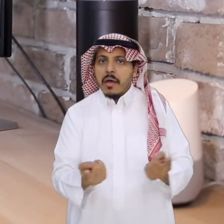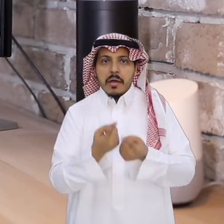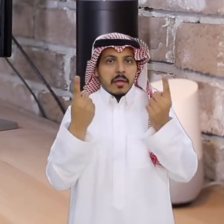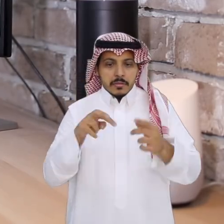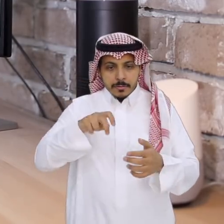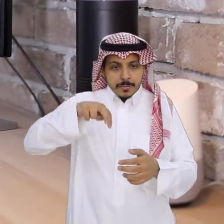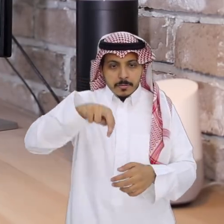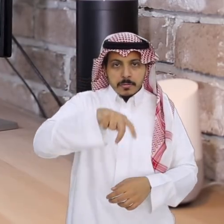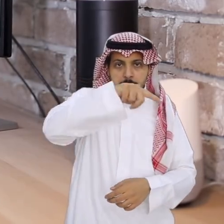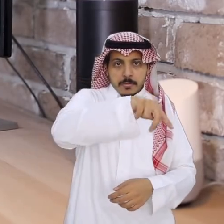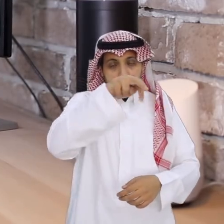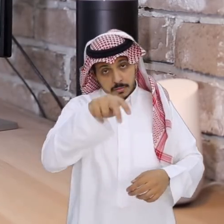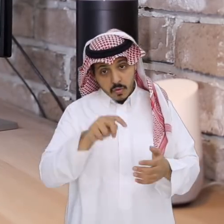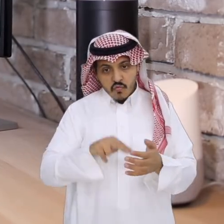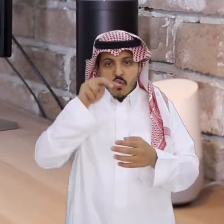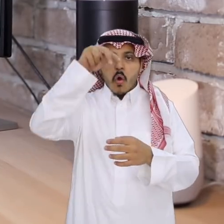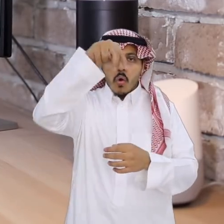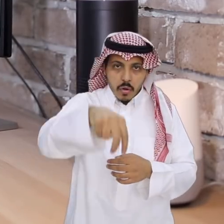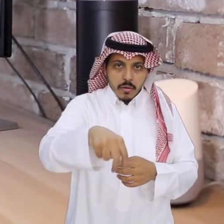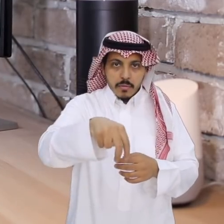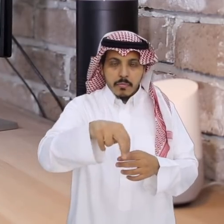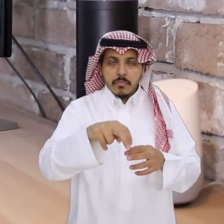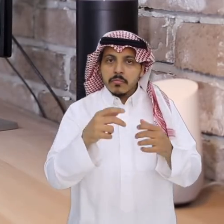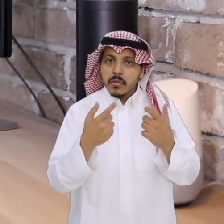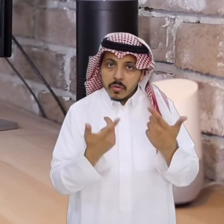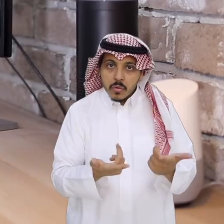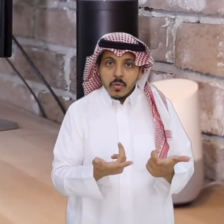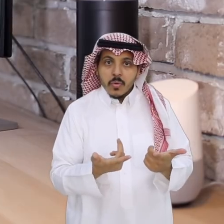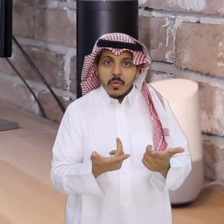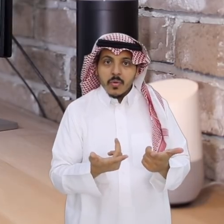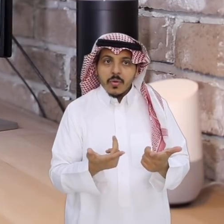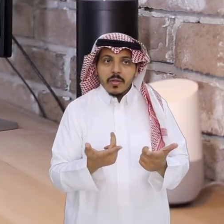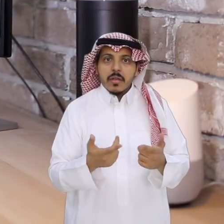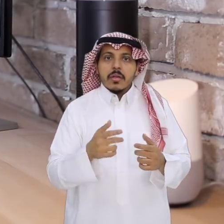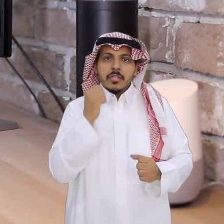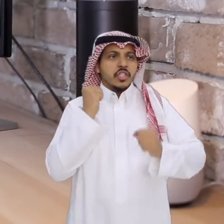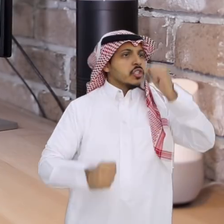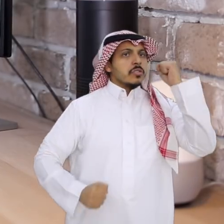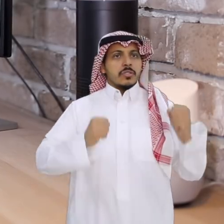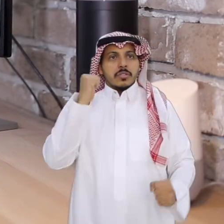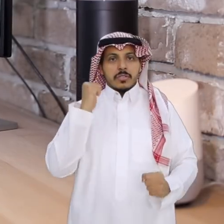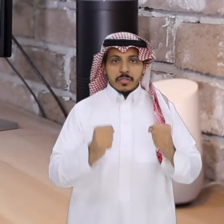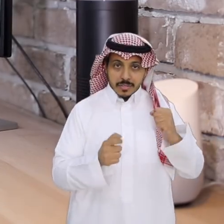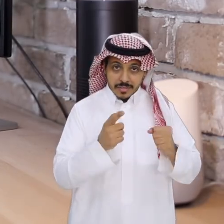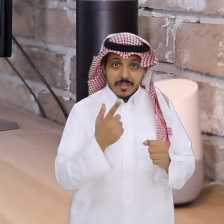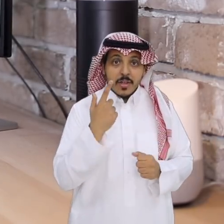If it finds and obstacle, it would jump over it. It also can run